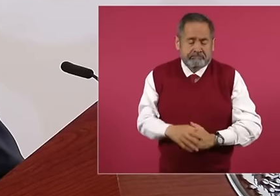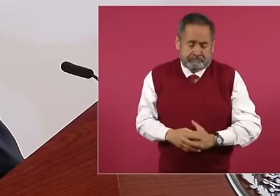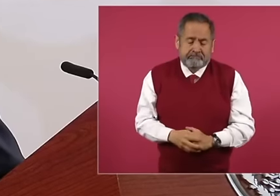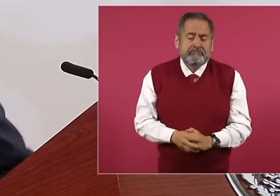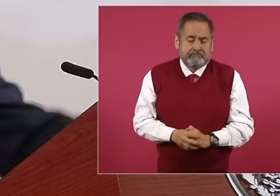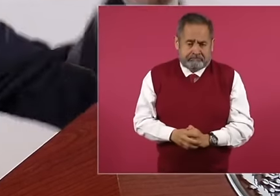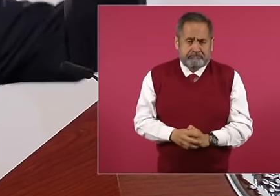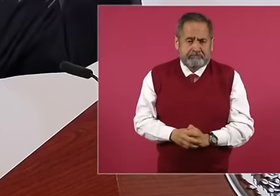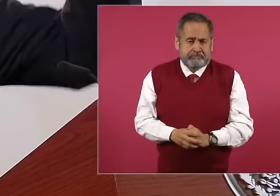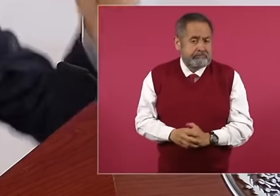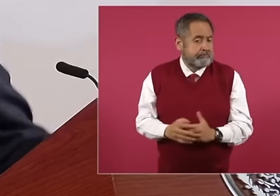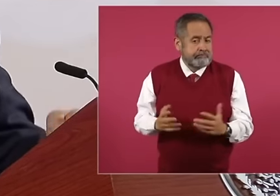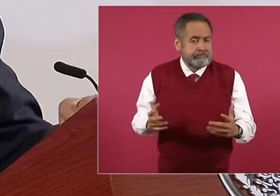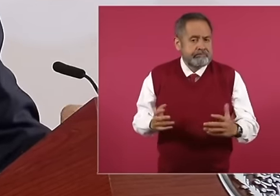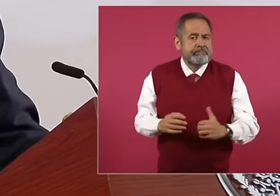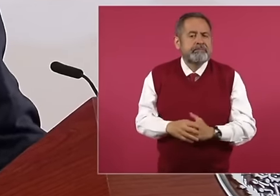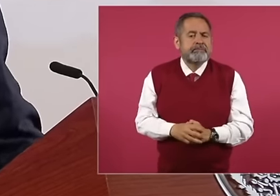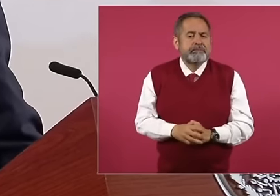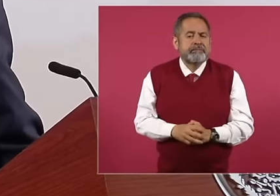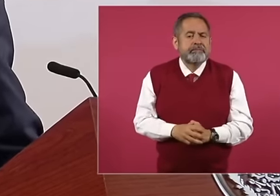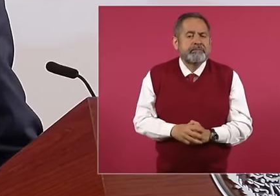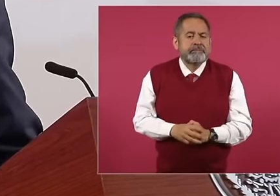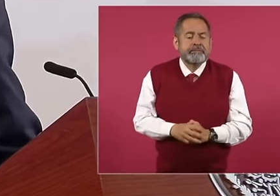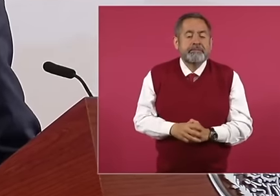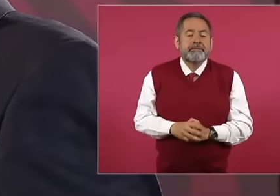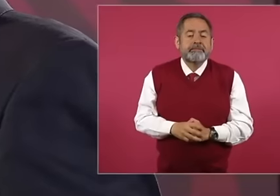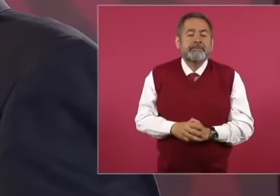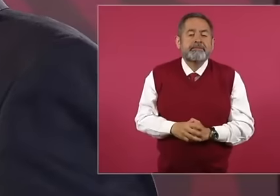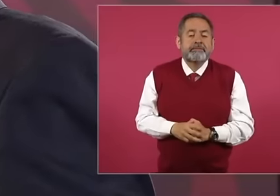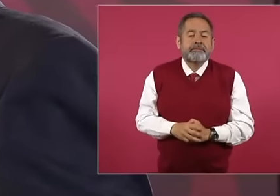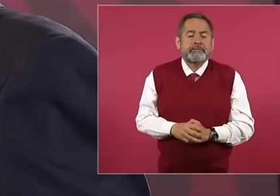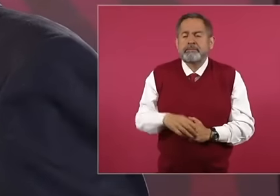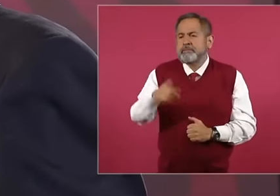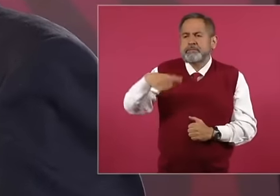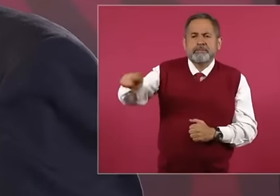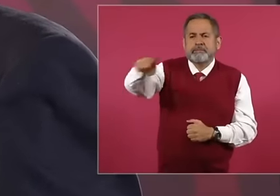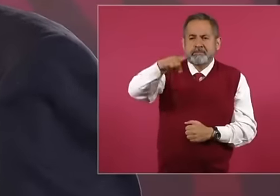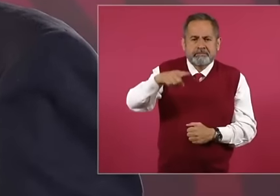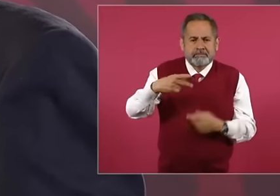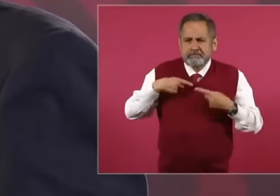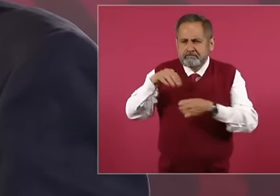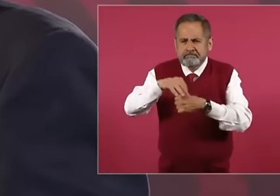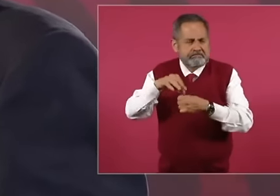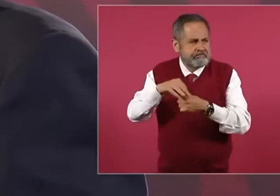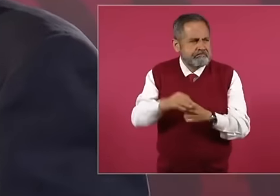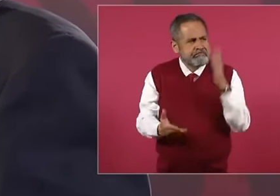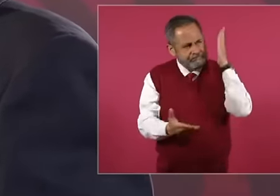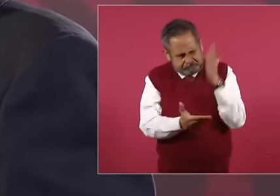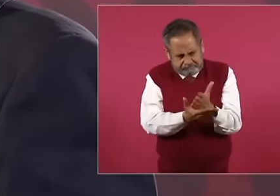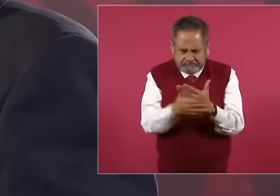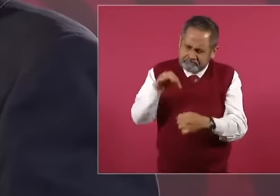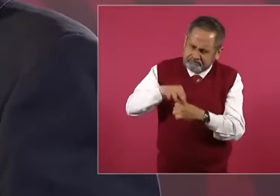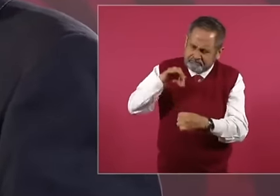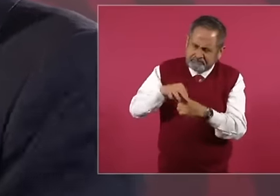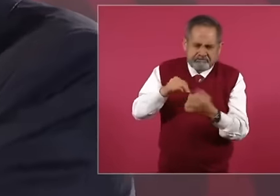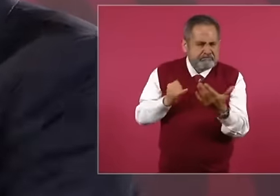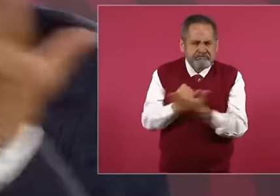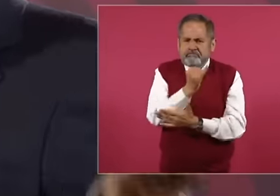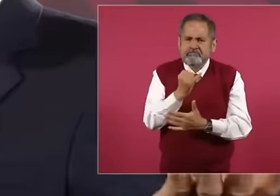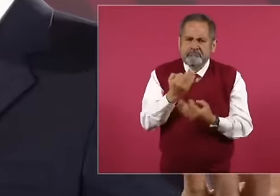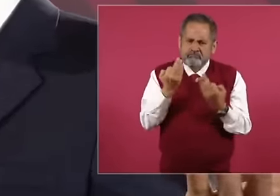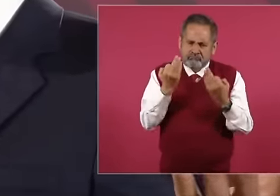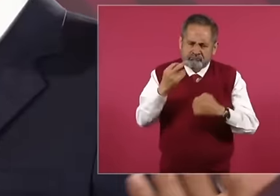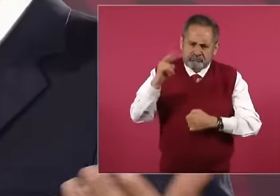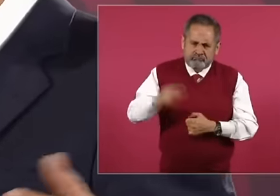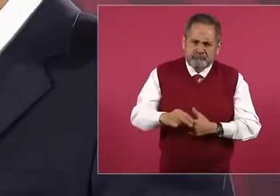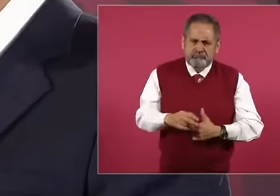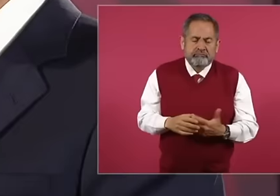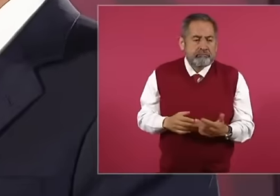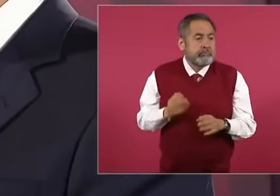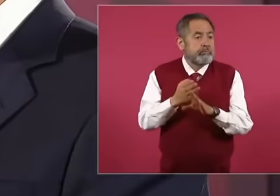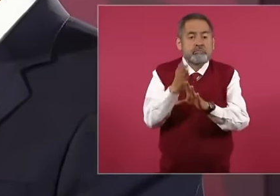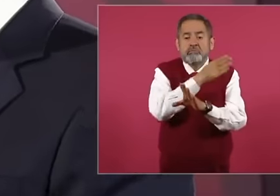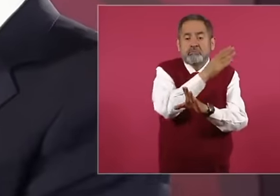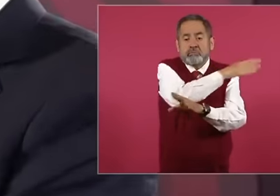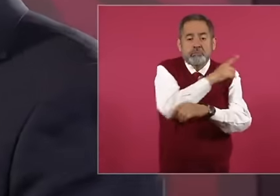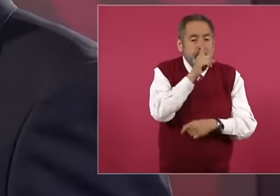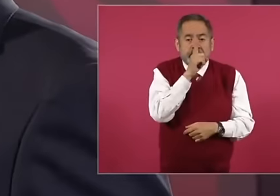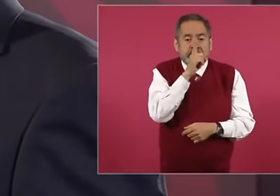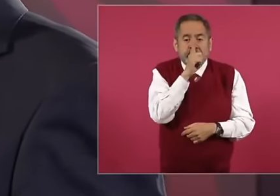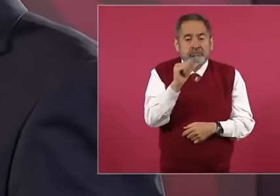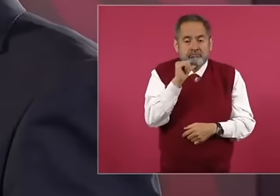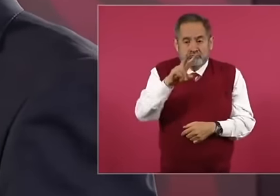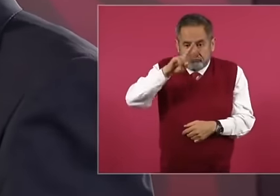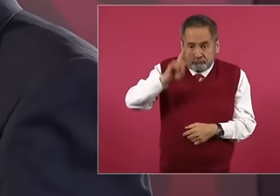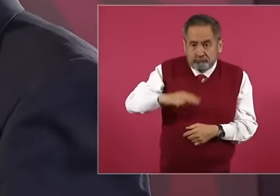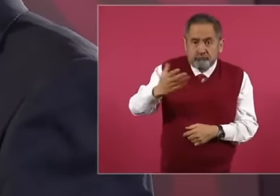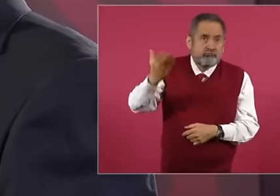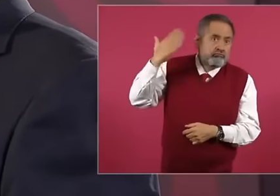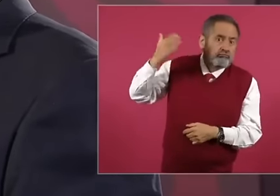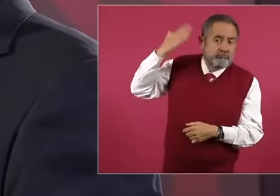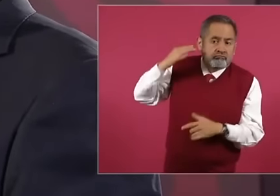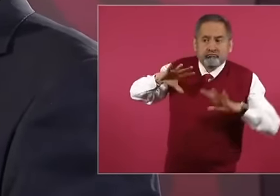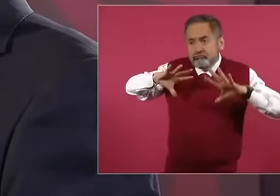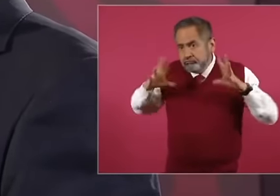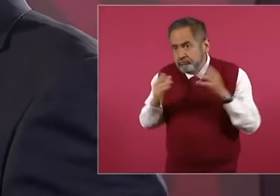What did he do? In reality, democracy because there was no democracy in the strict sense was an